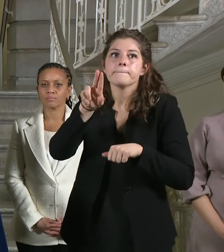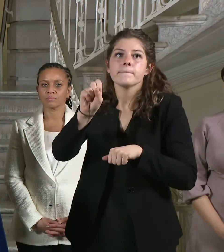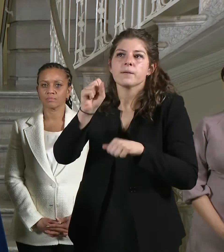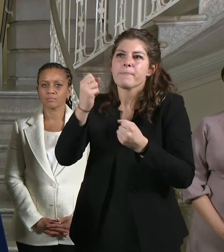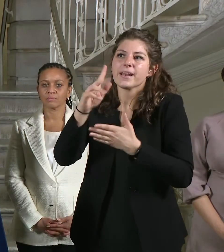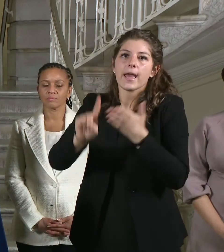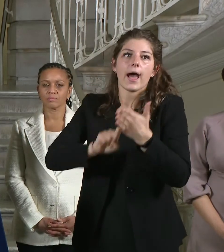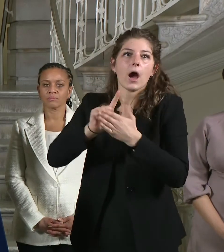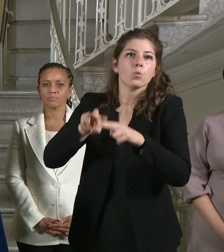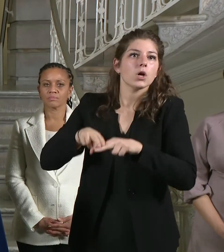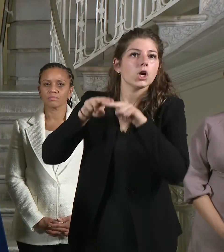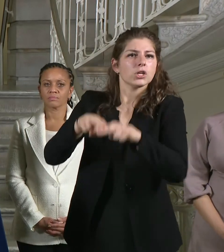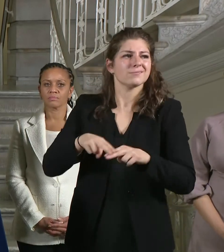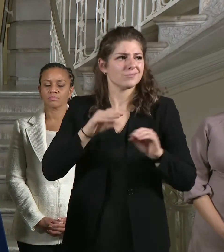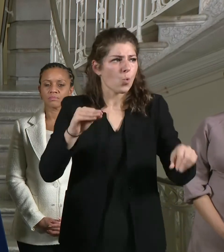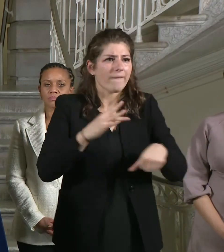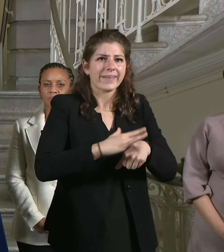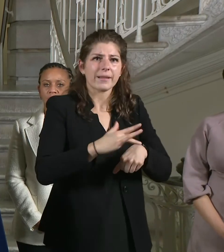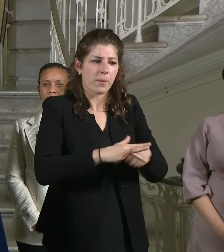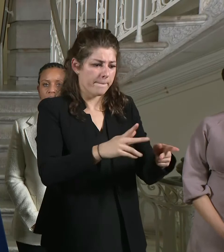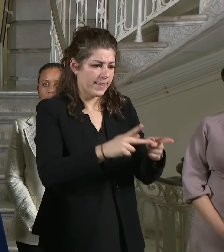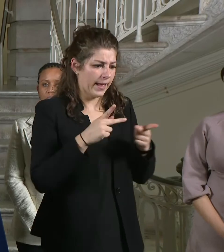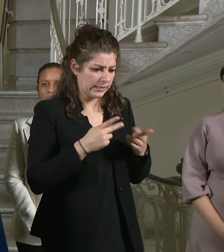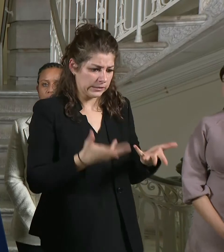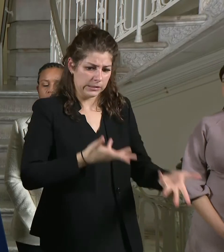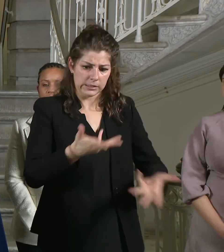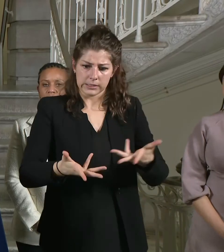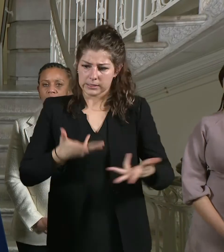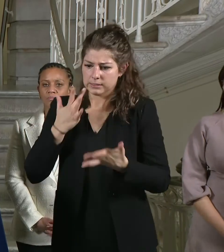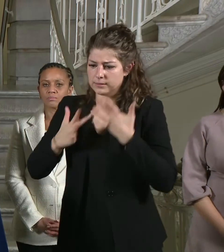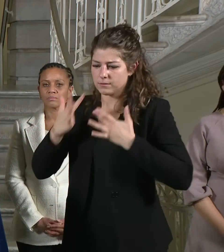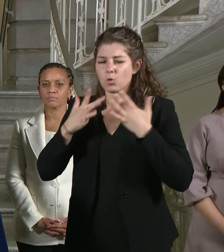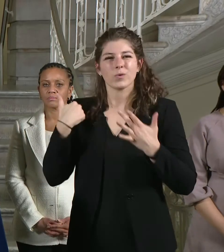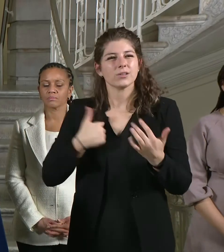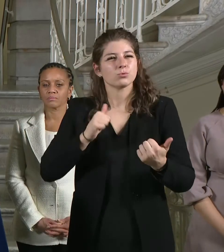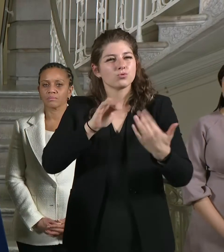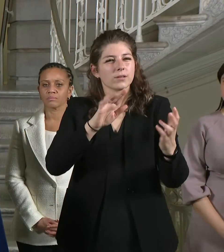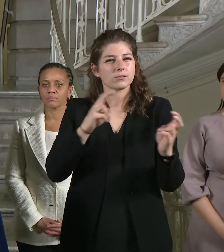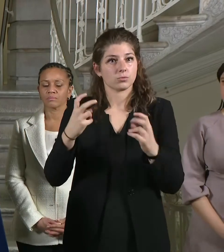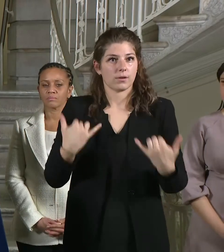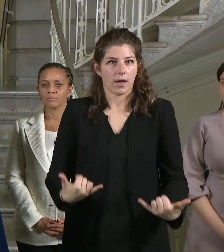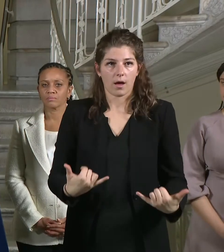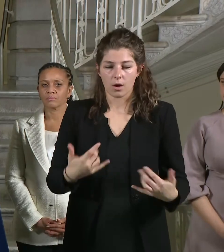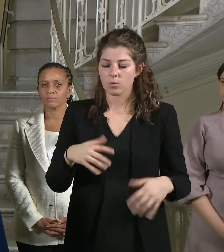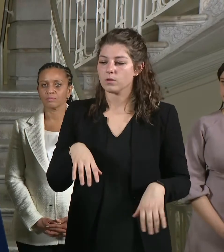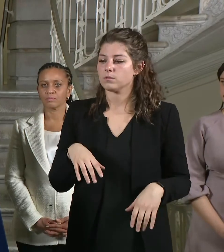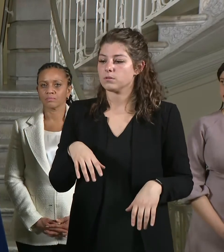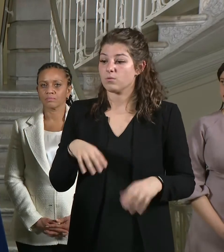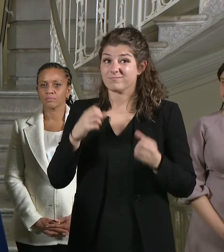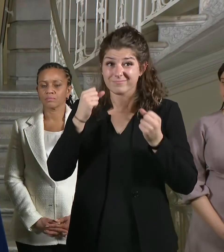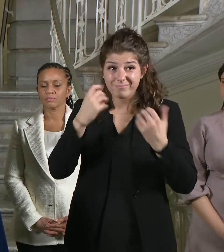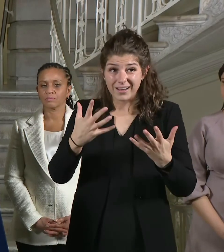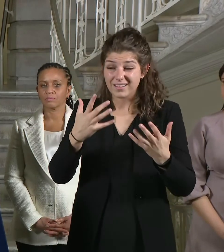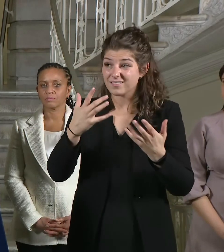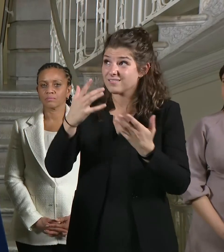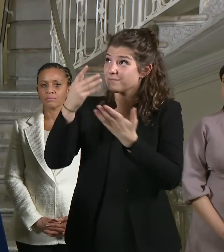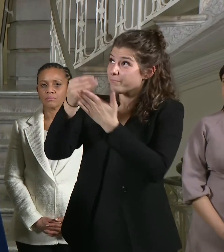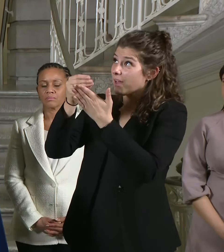PEOPLE SLEEPING IN THE BASEMENT OF THE LIBRARY. PEOPLE HAD TO REMAIN ON BUSES